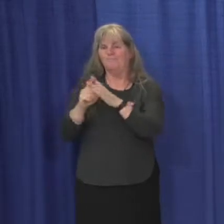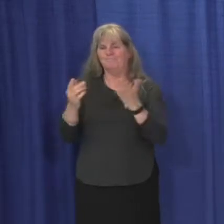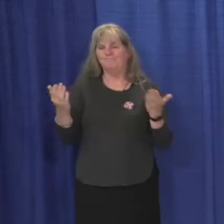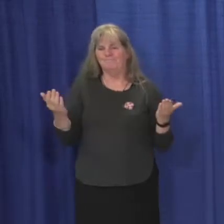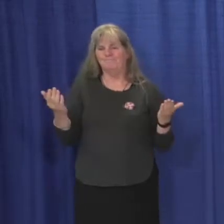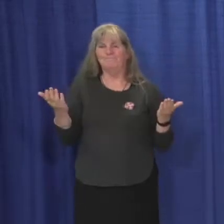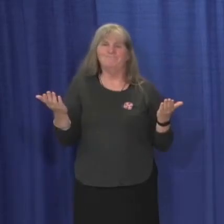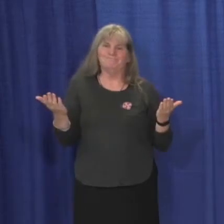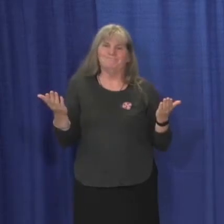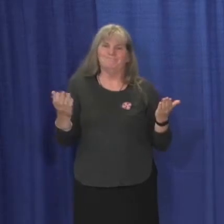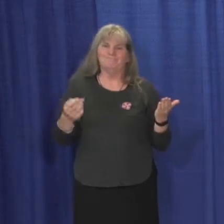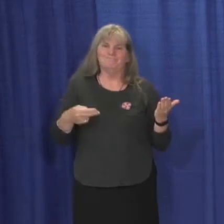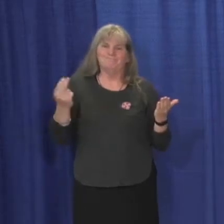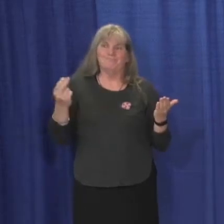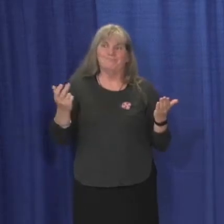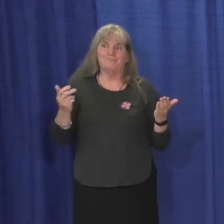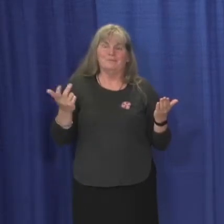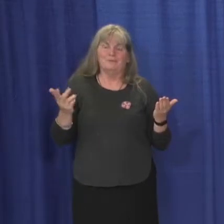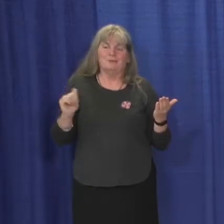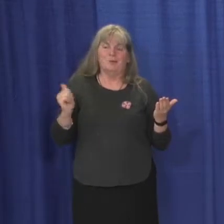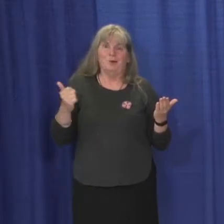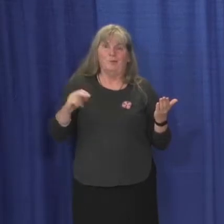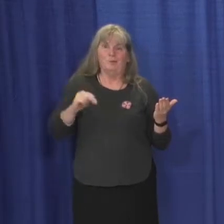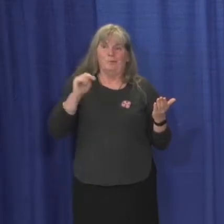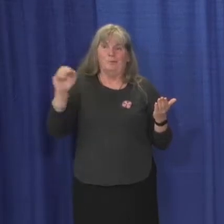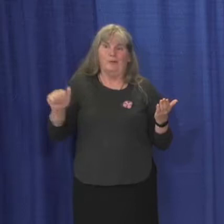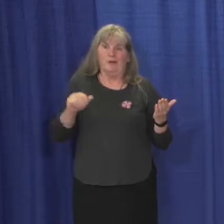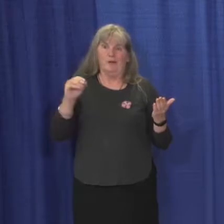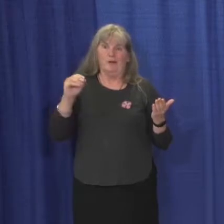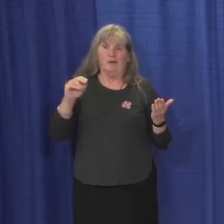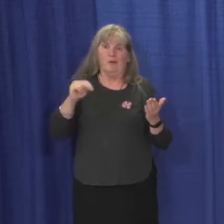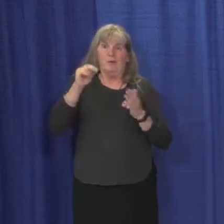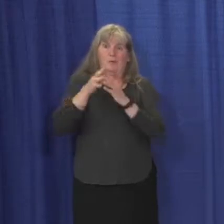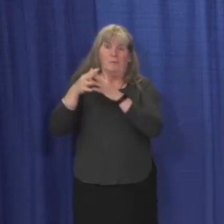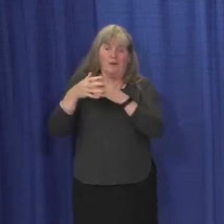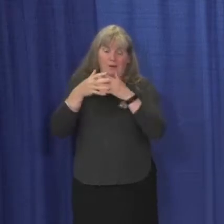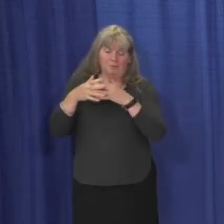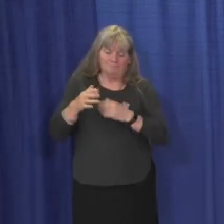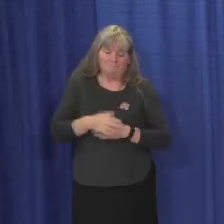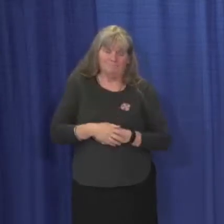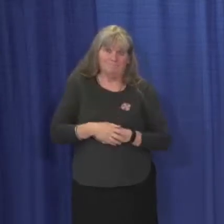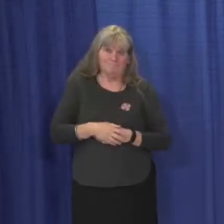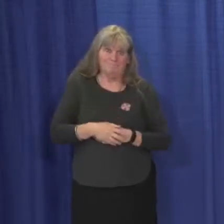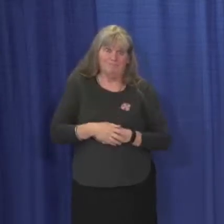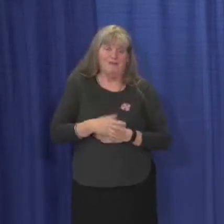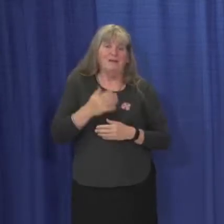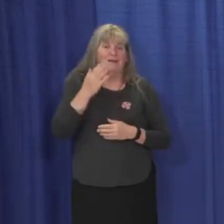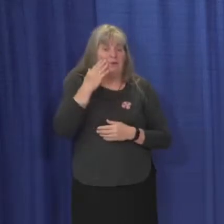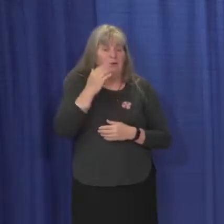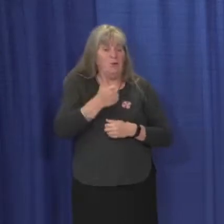COVID activity within the country if not the continent. Though we may have surpassed